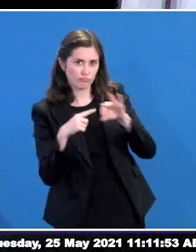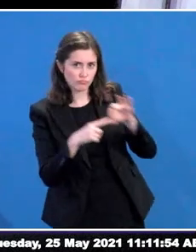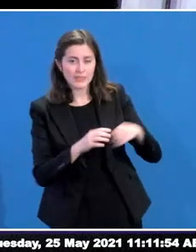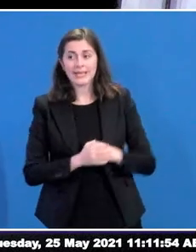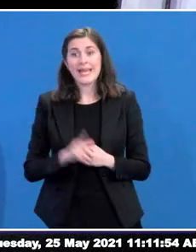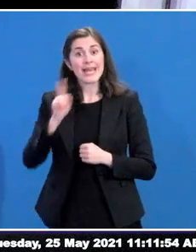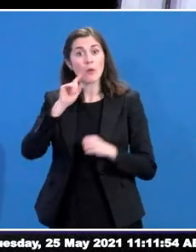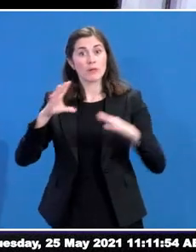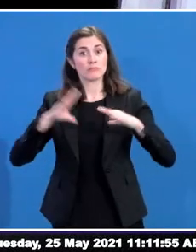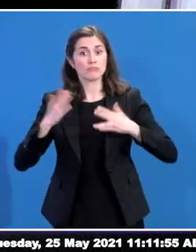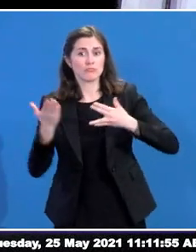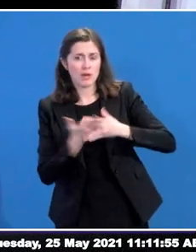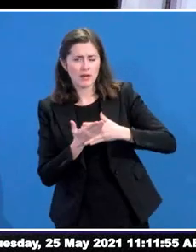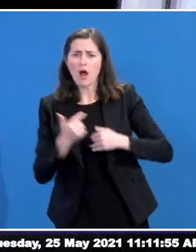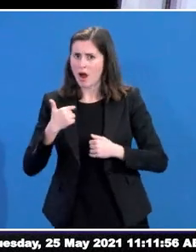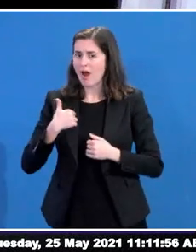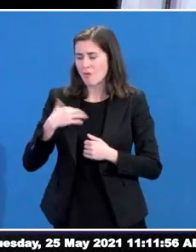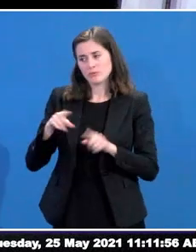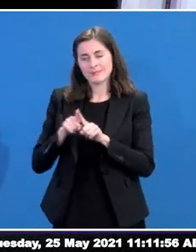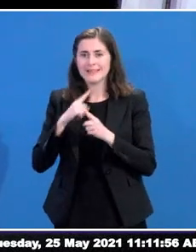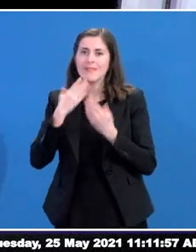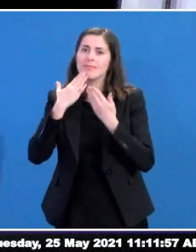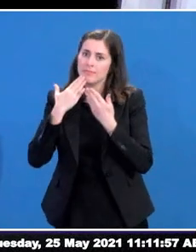But I too want to thank you on behalf of the Commission for coming to give evidence